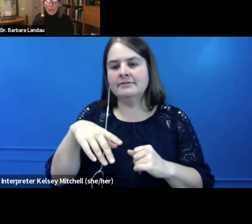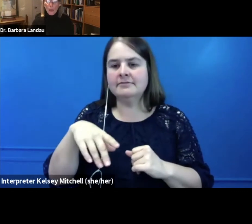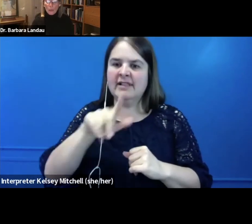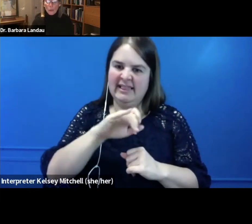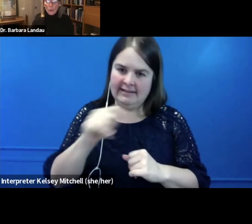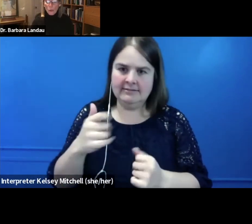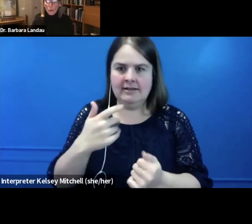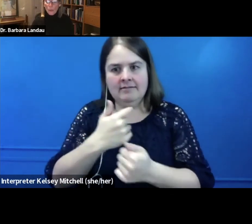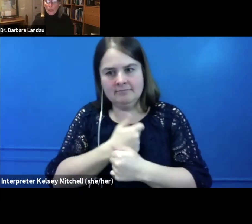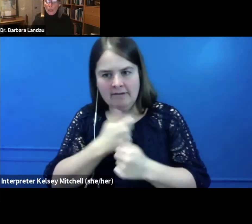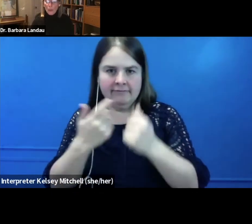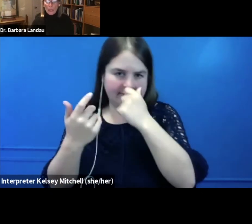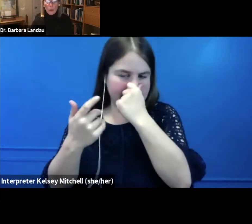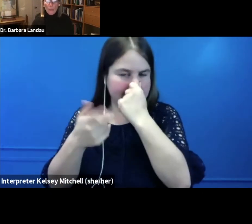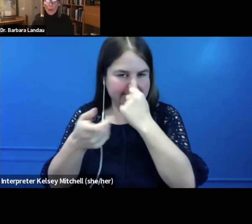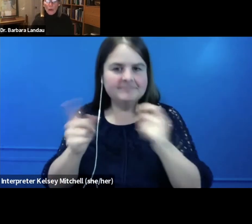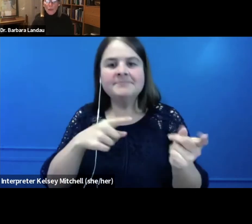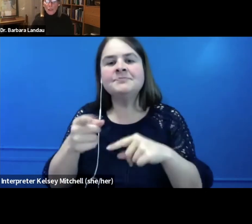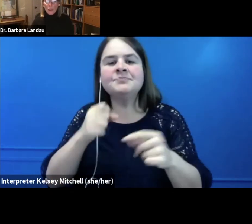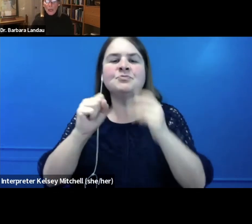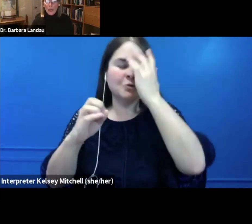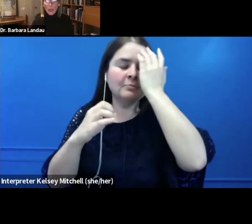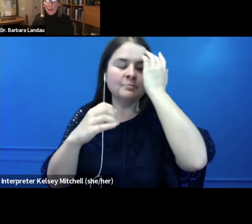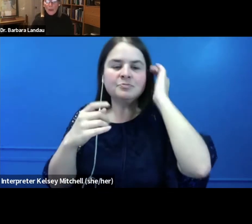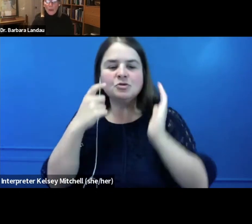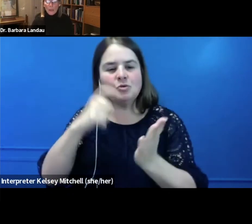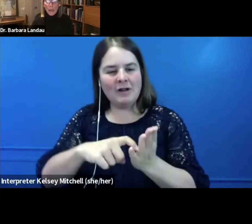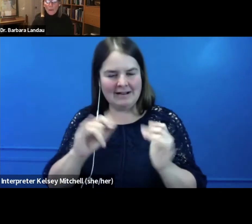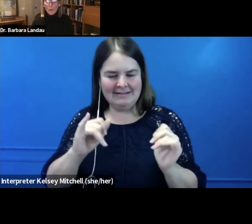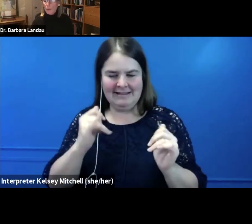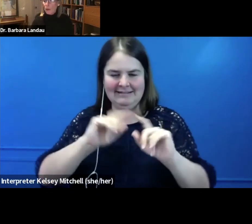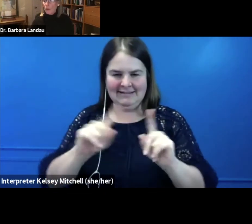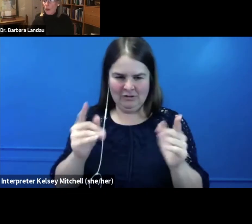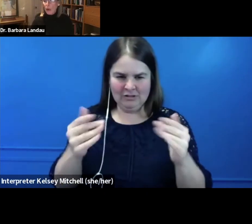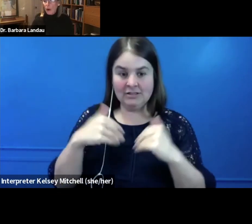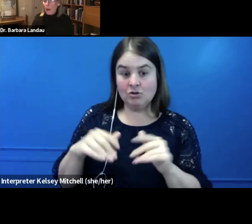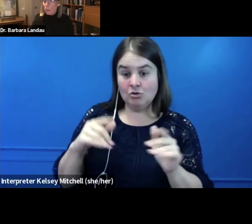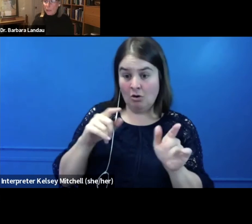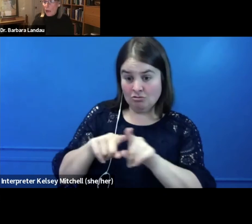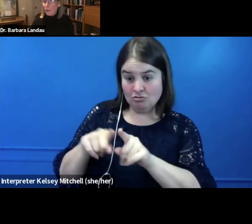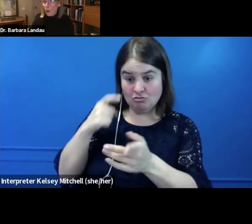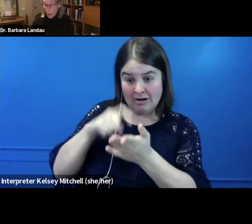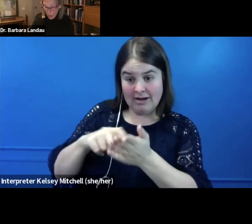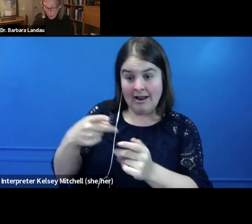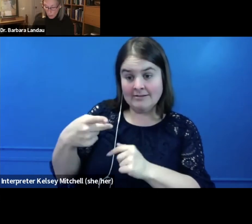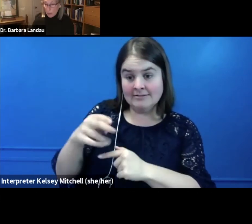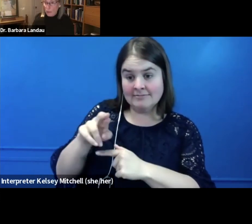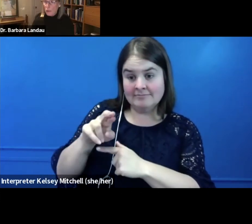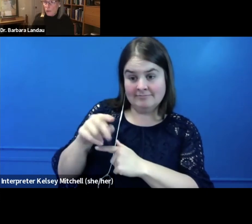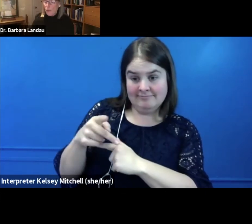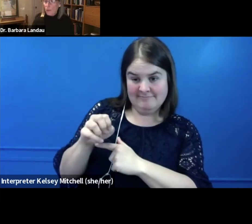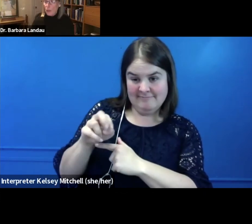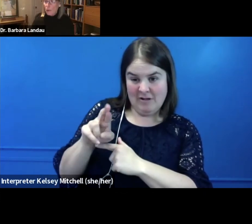wexler's group uh wexar and parovich that the psych verbs are very are